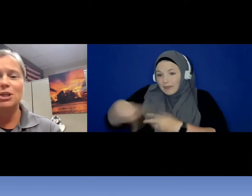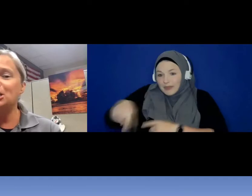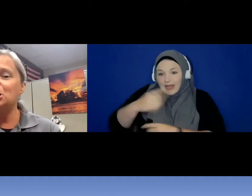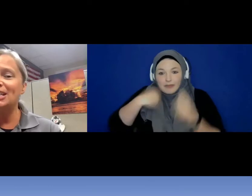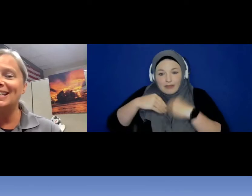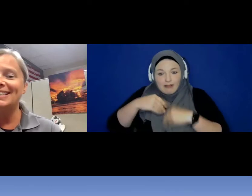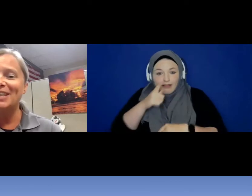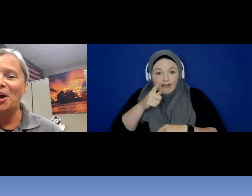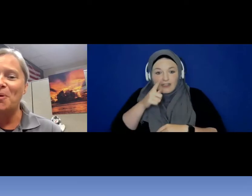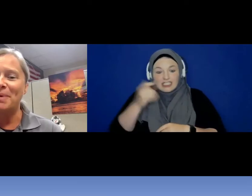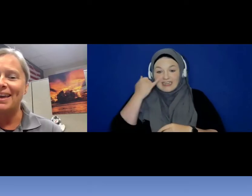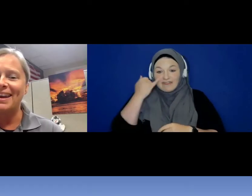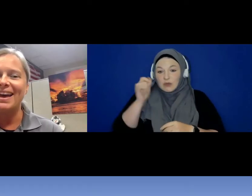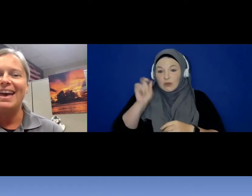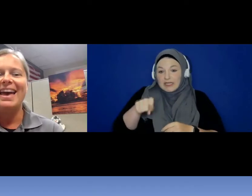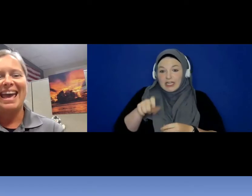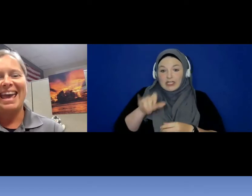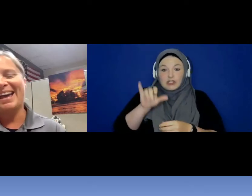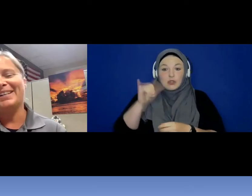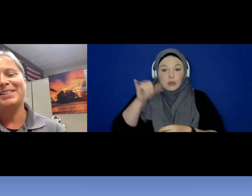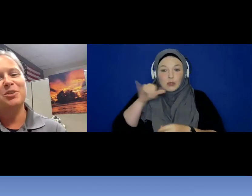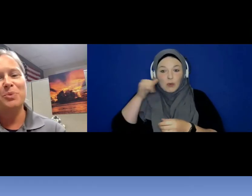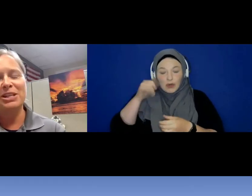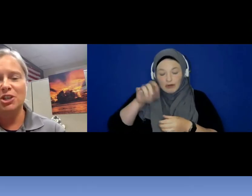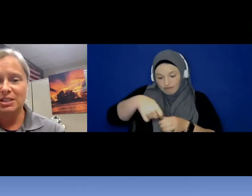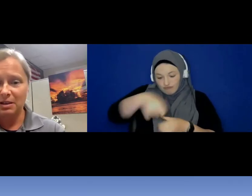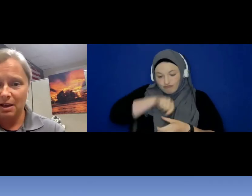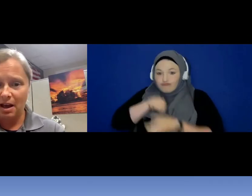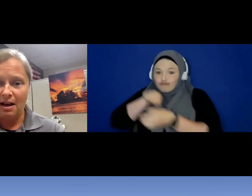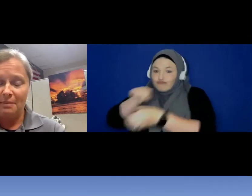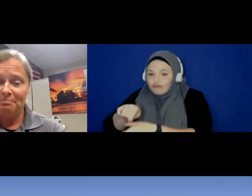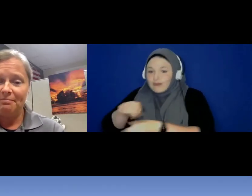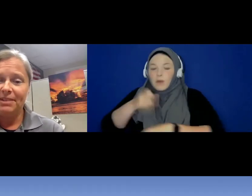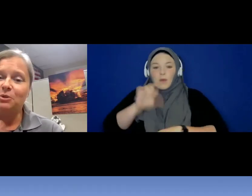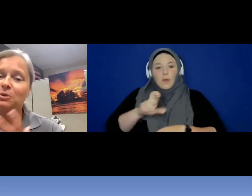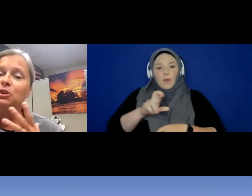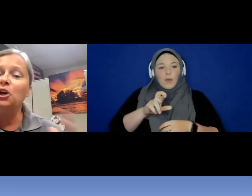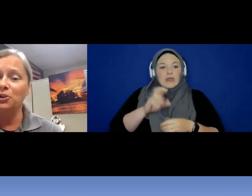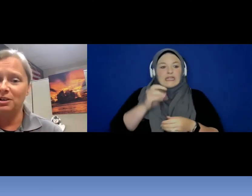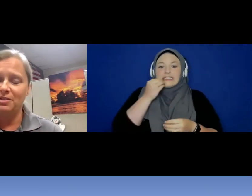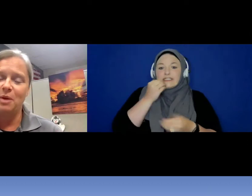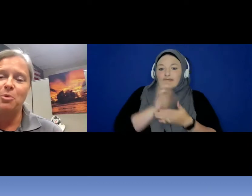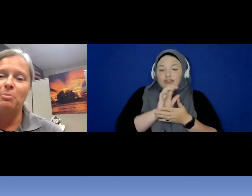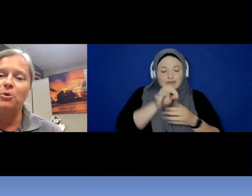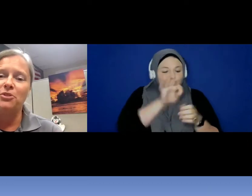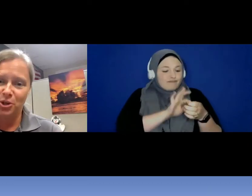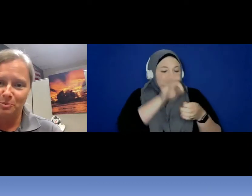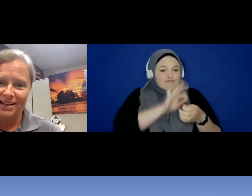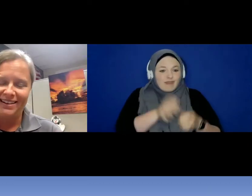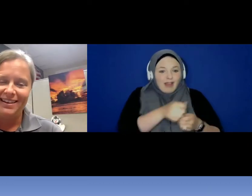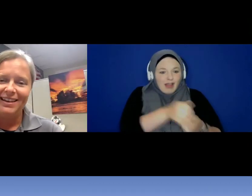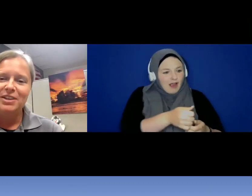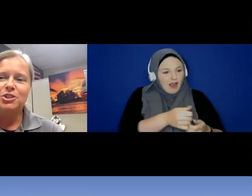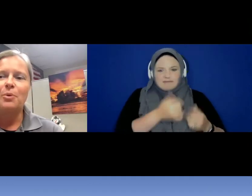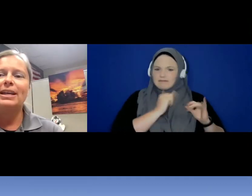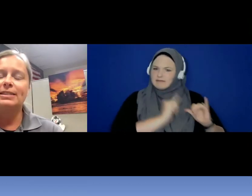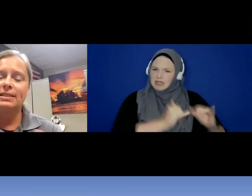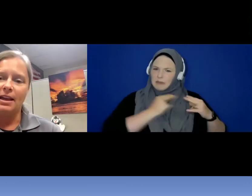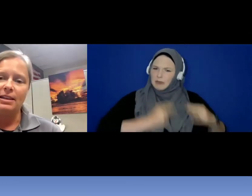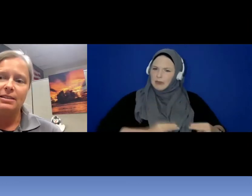string cheese open and we just you know, learn that we are both human. So it's nice